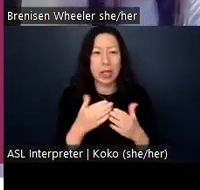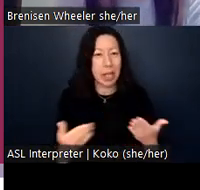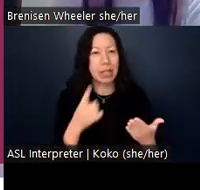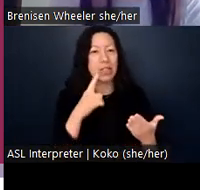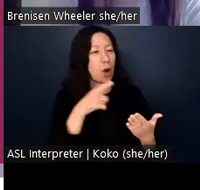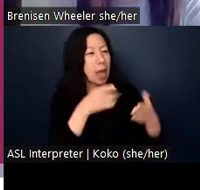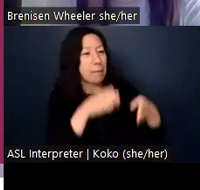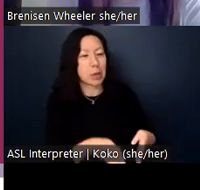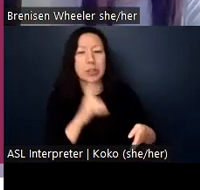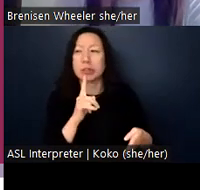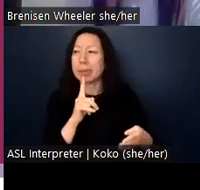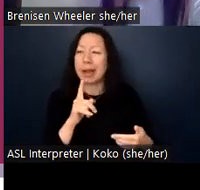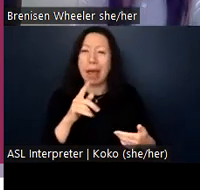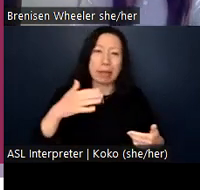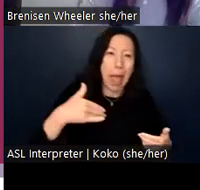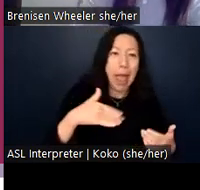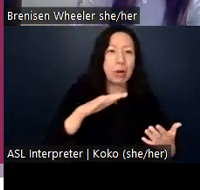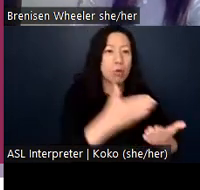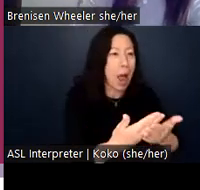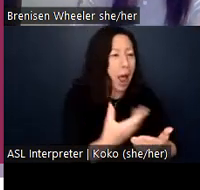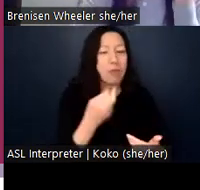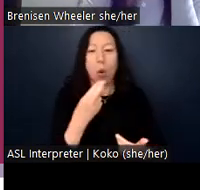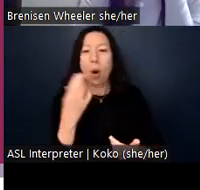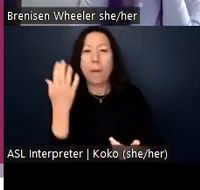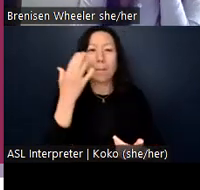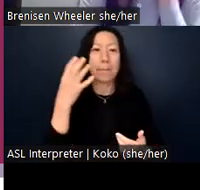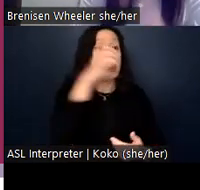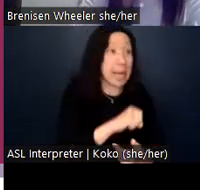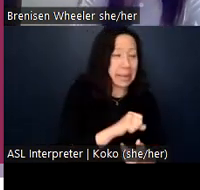or appointments or meetings. 12:50:48 Maybe restricting access to car or